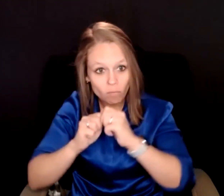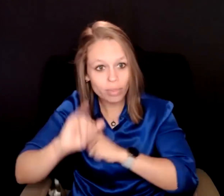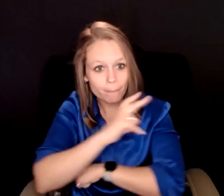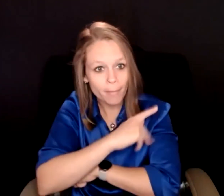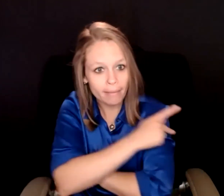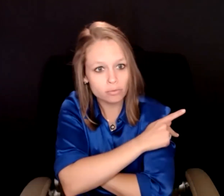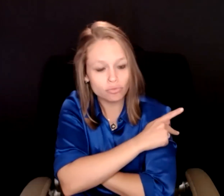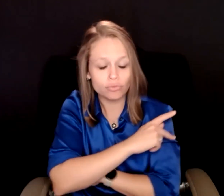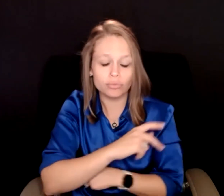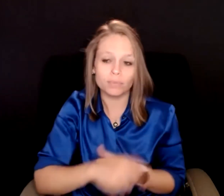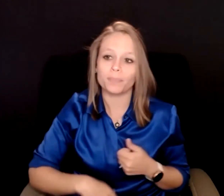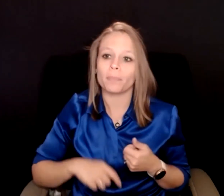Another barrier.